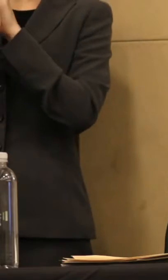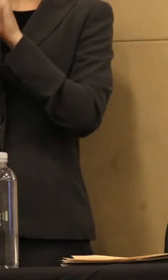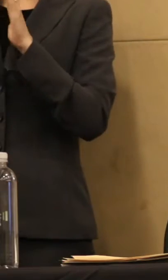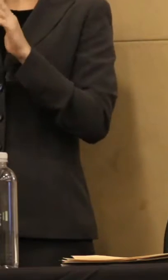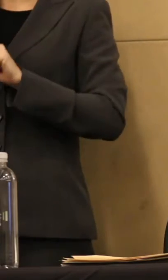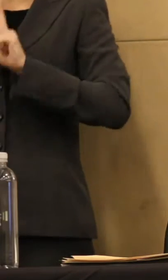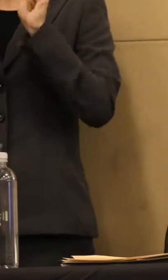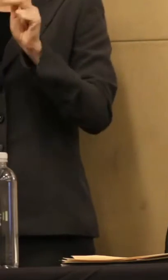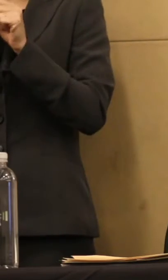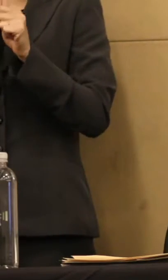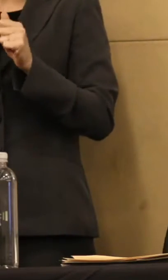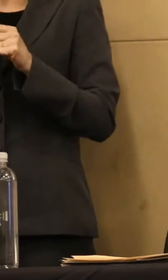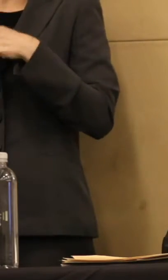employment policy.